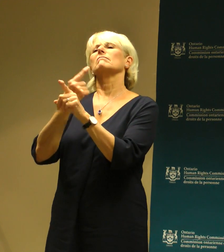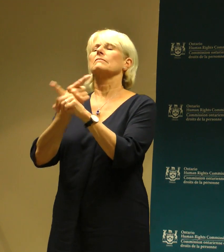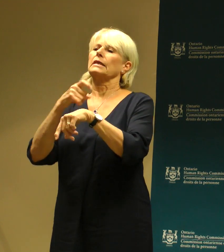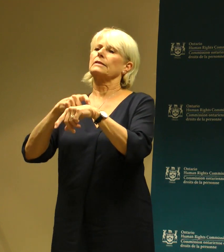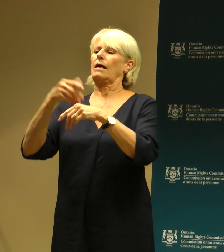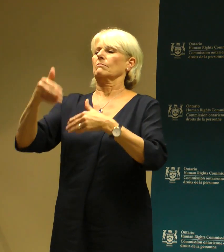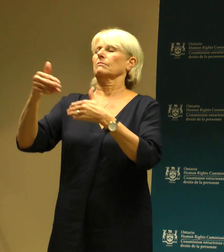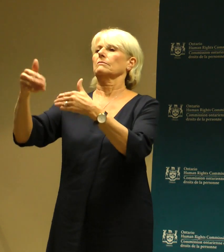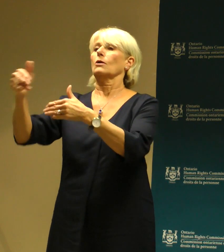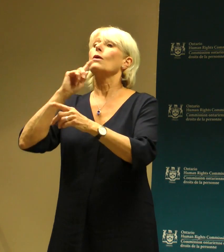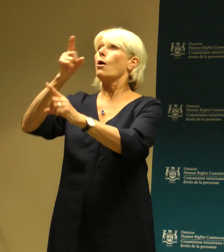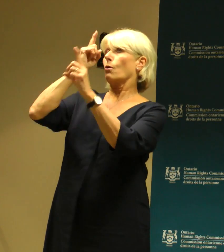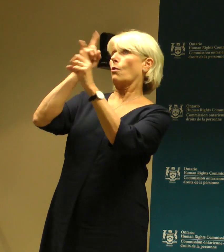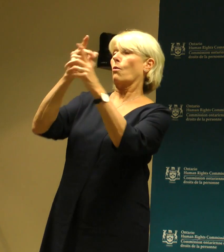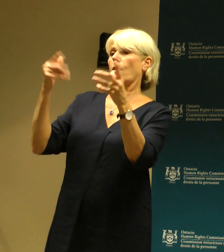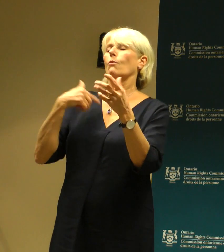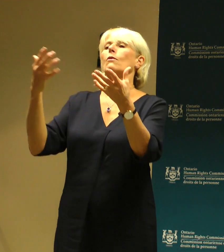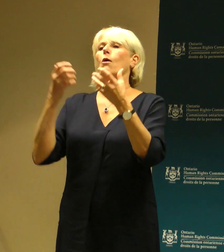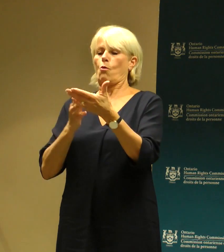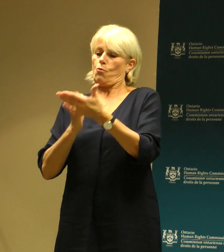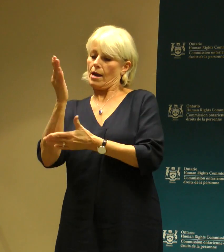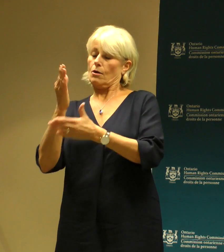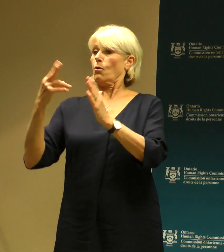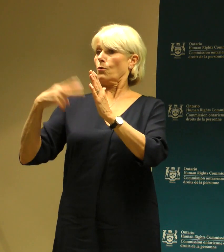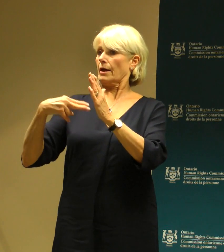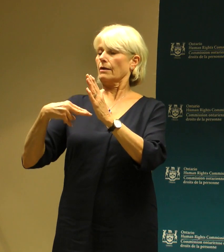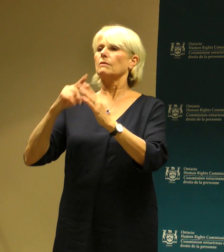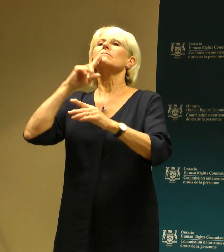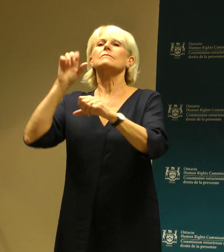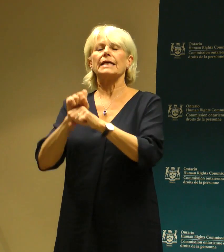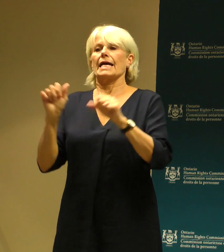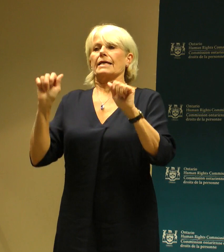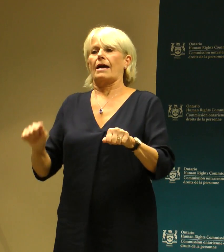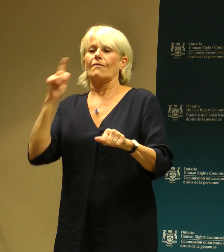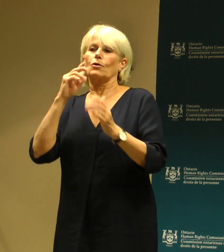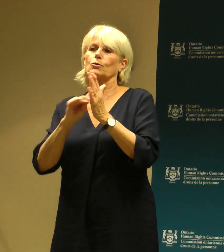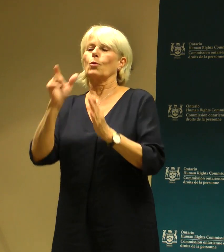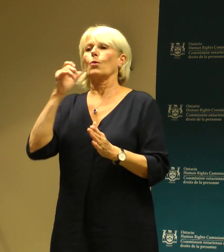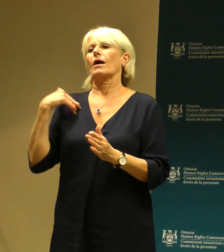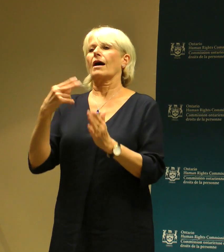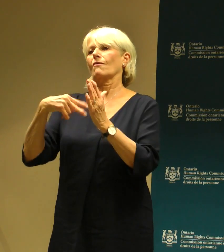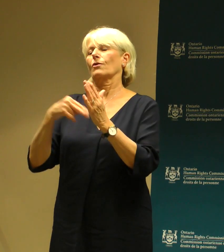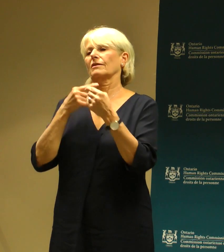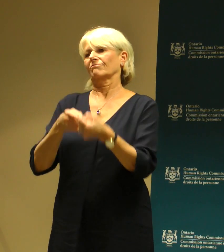Our ultimate goal is to make the right to read a reality for students with reading disabilities. Thank you.